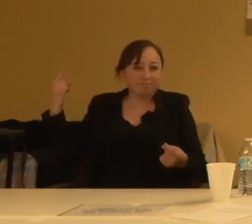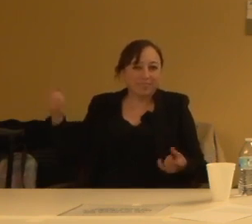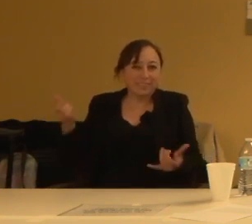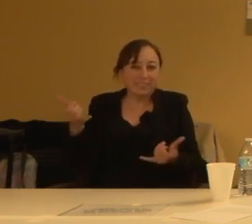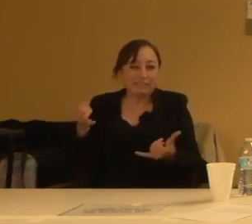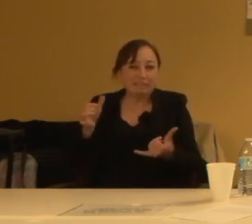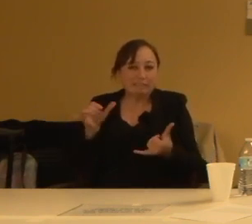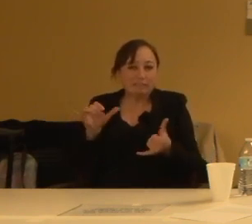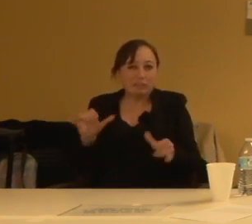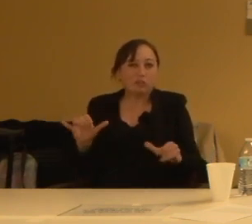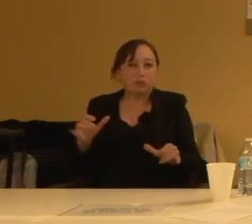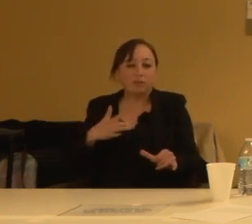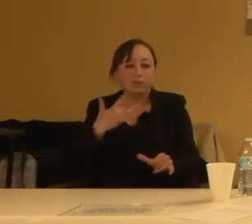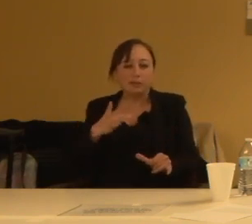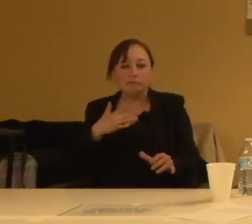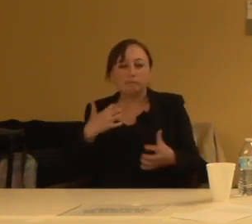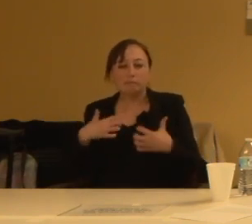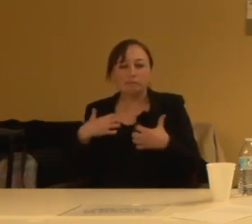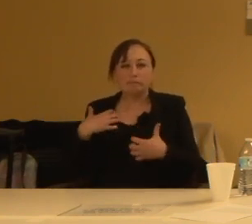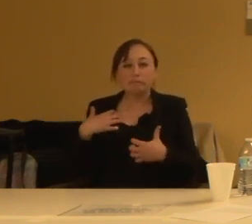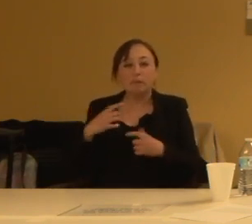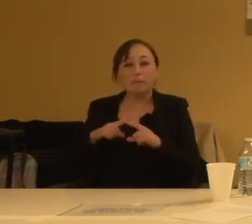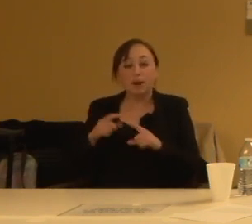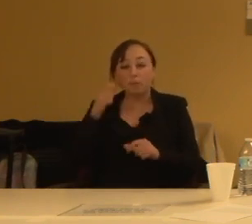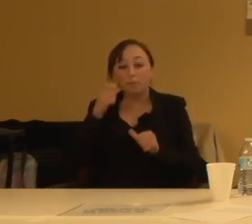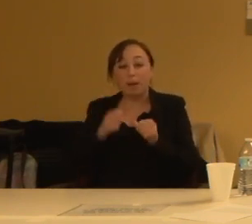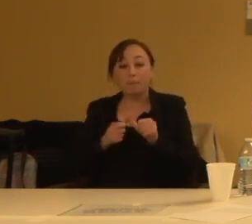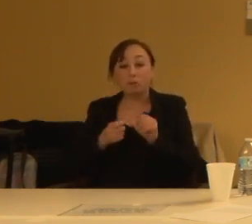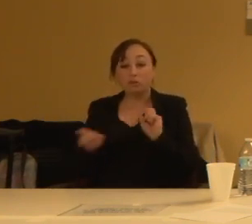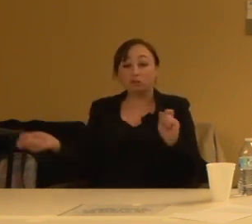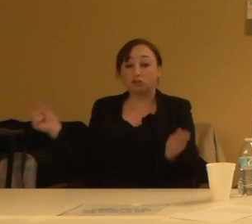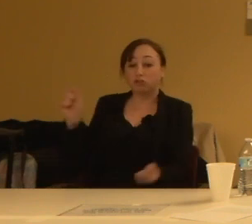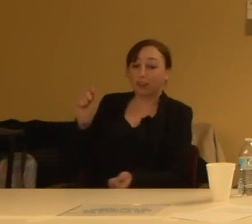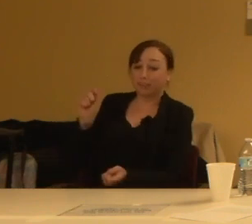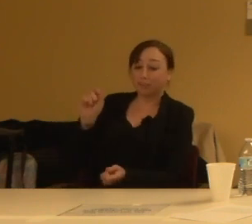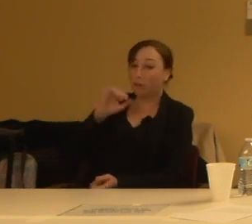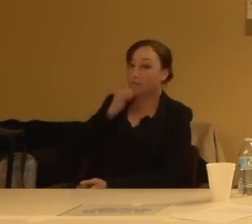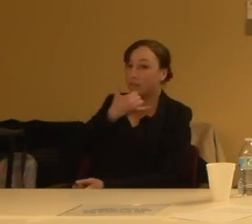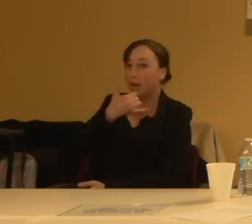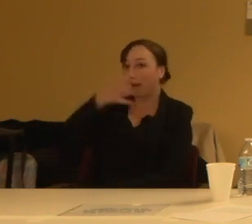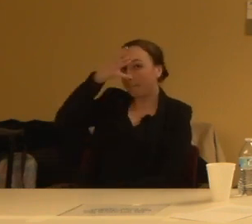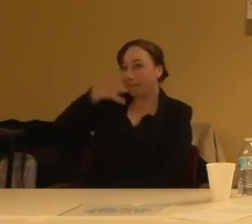But I remember this seismic shift when all of a sudden male playwrights were demanding, fiercely,